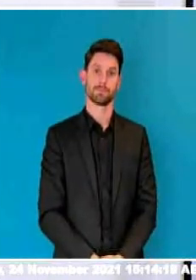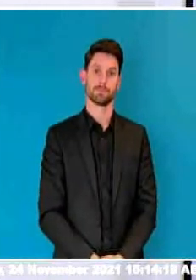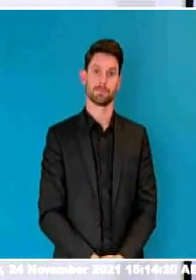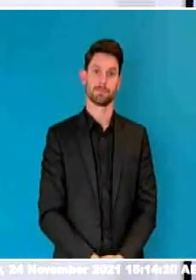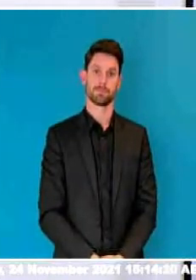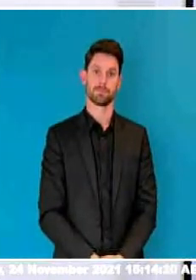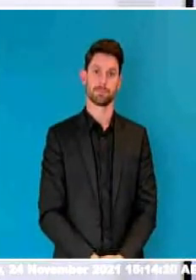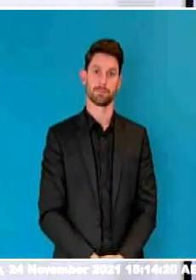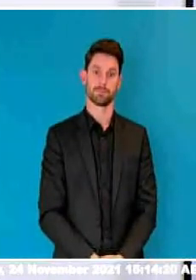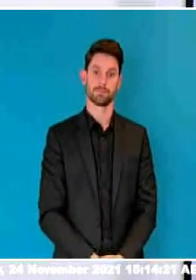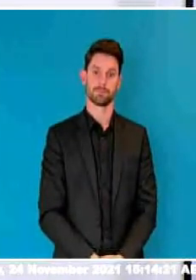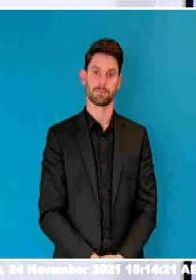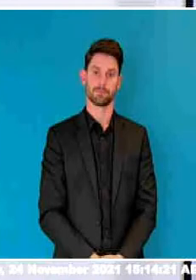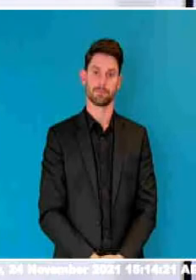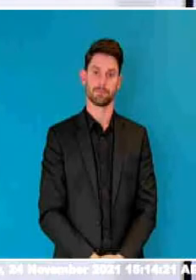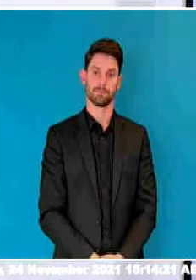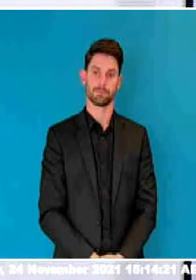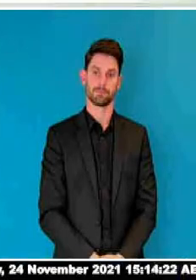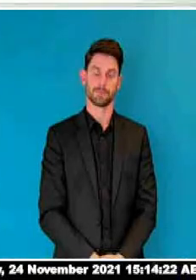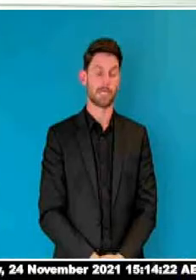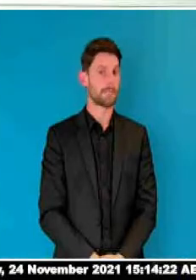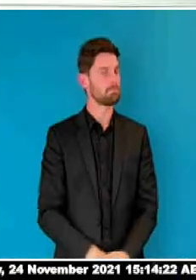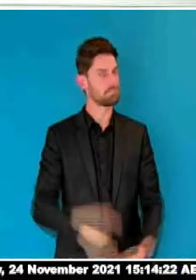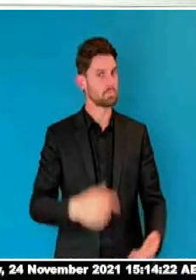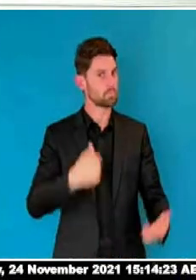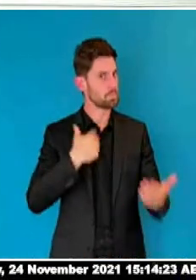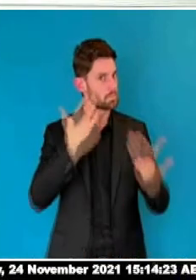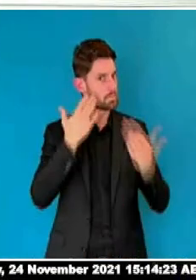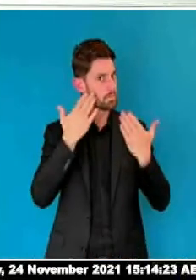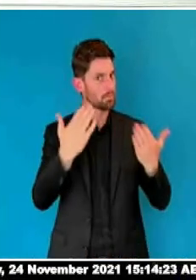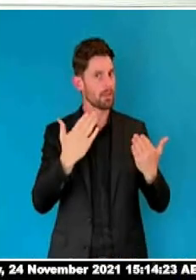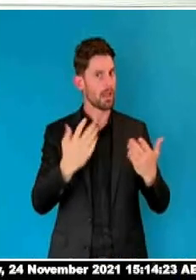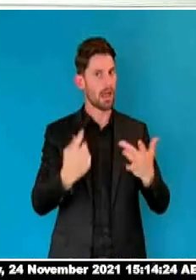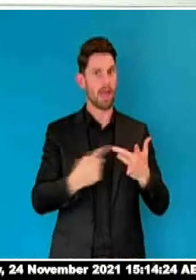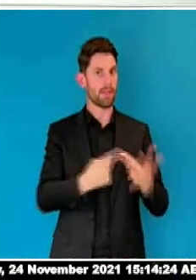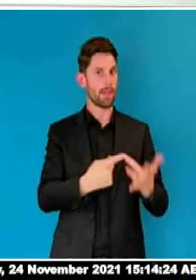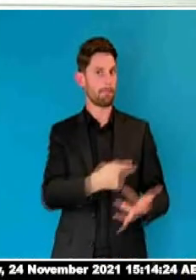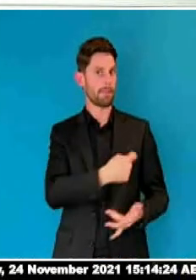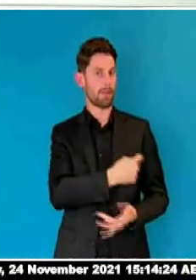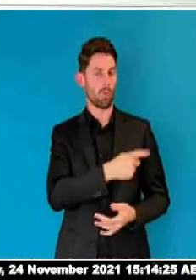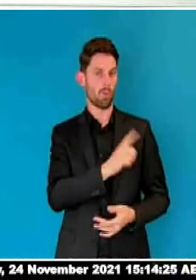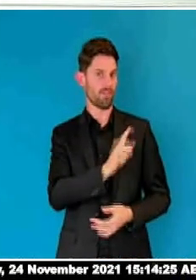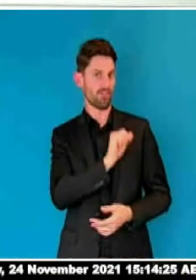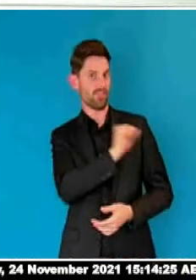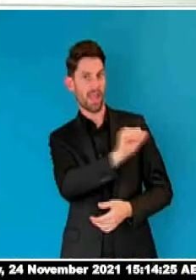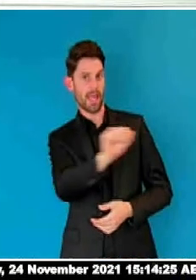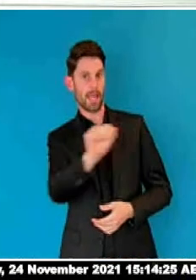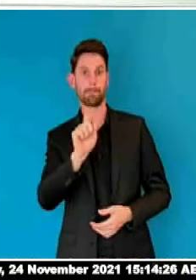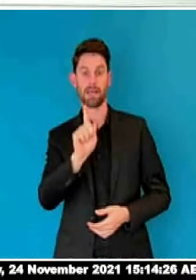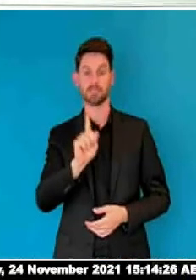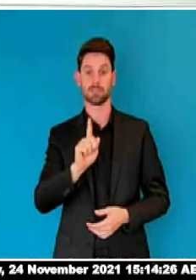I'm not aware of any of the other members, but I have identified as having a